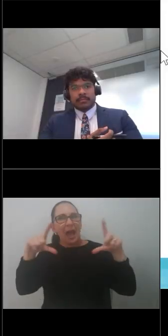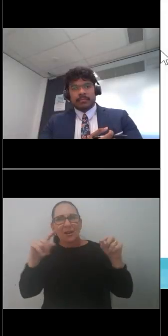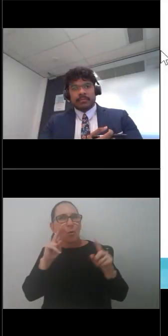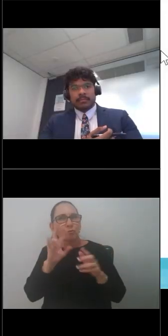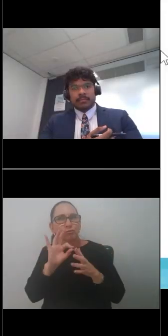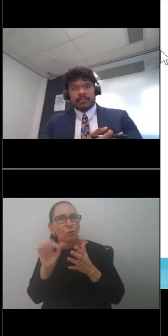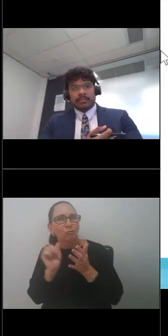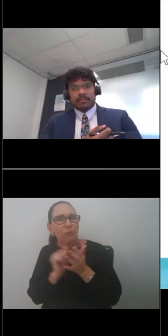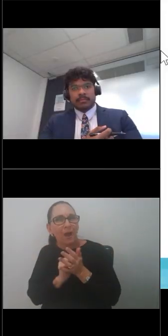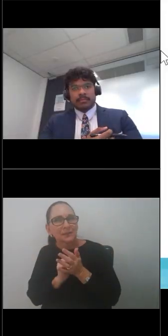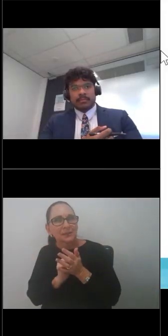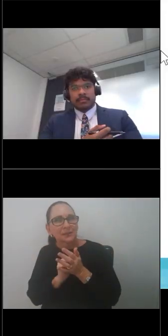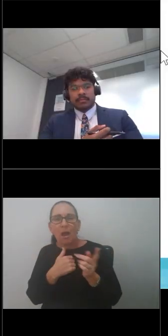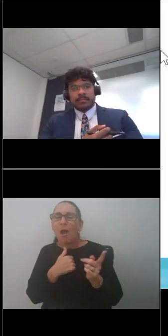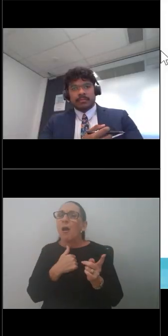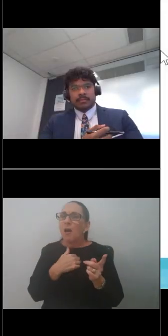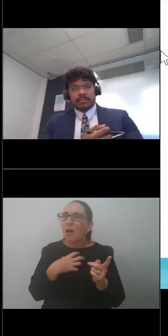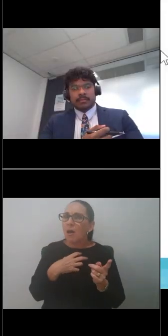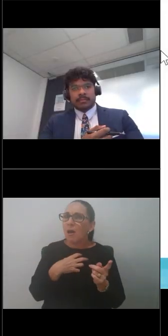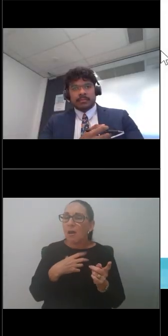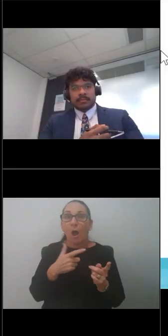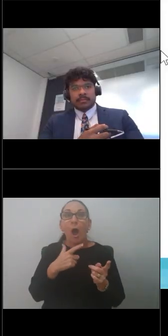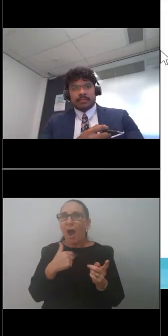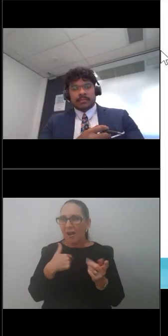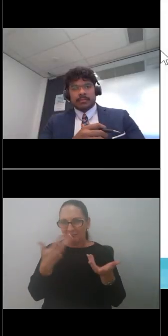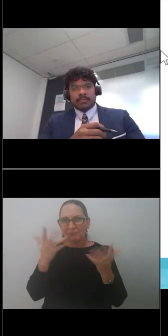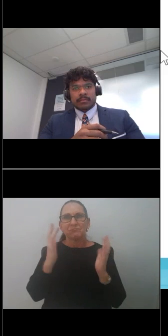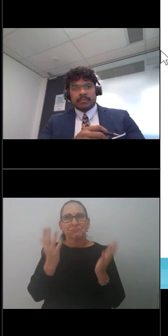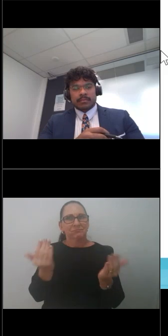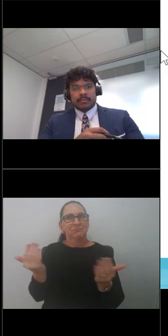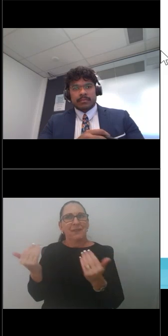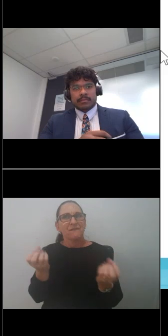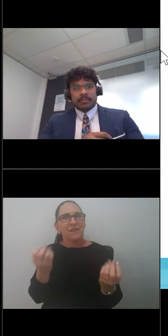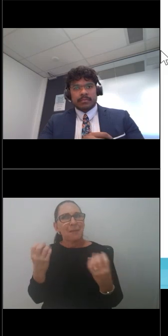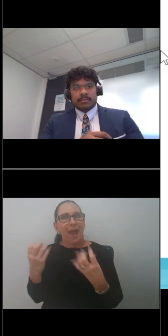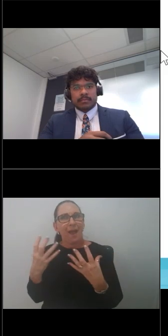is I want feedback because as you could see our consultation was our training was all based on